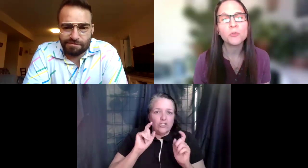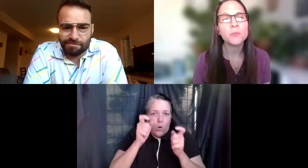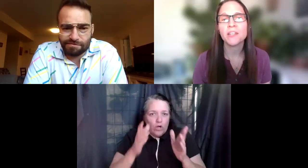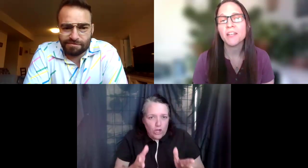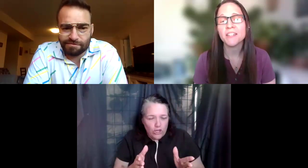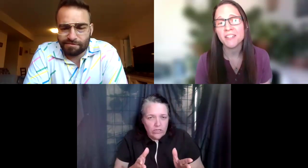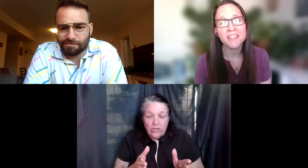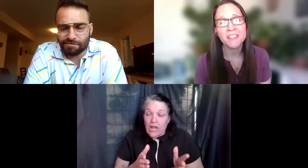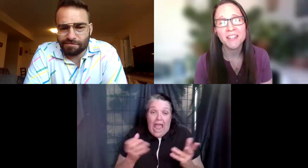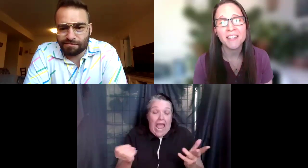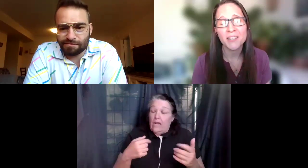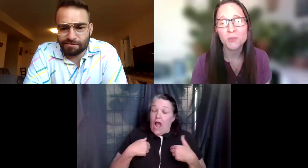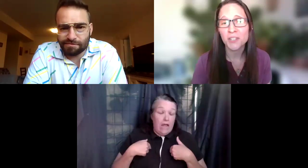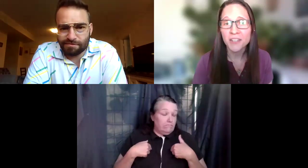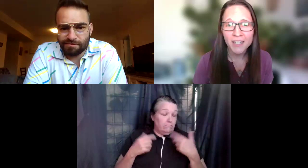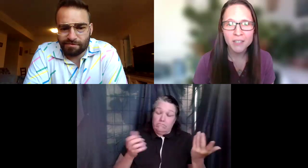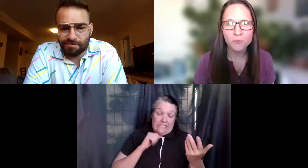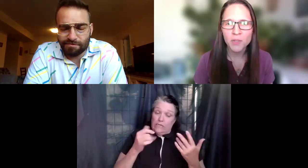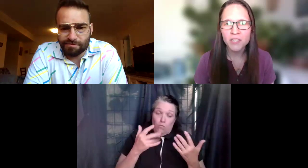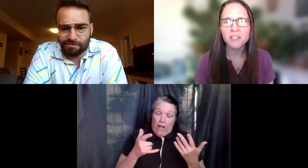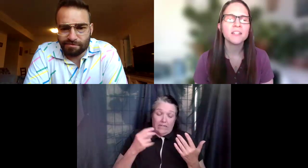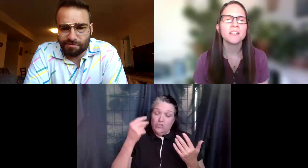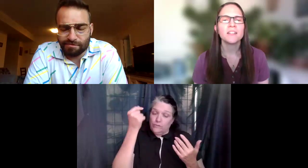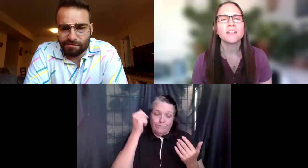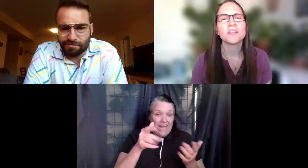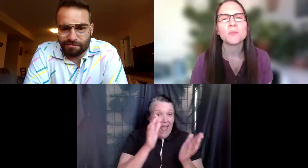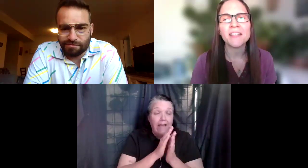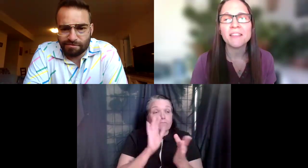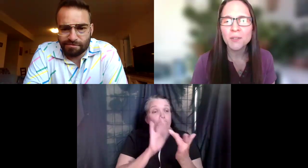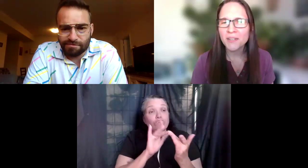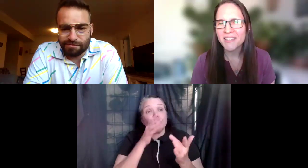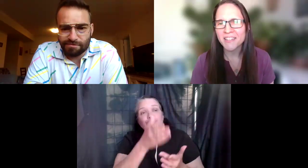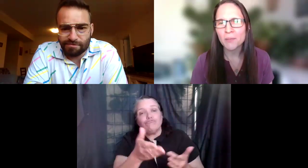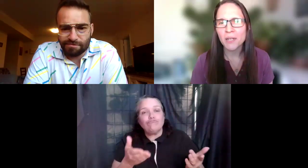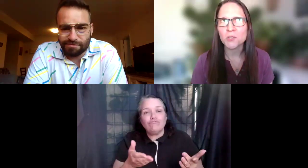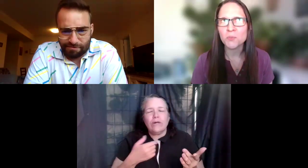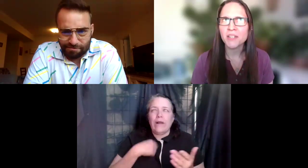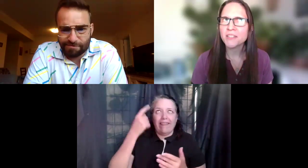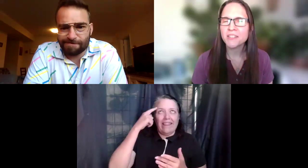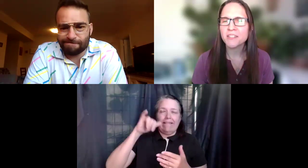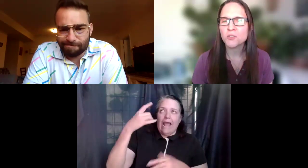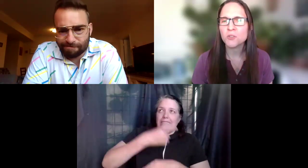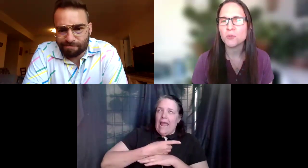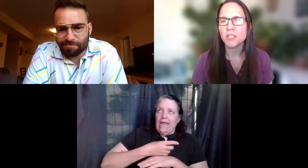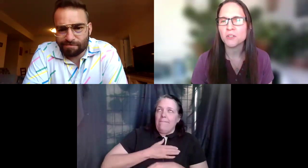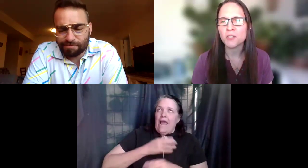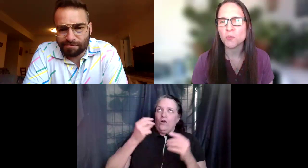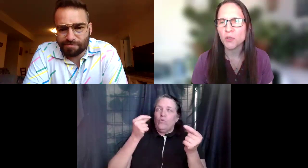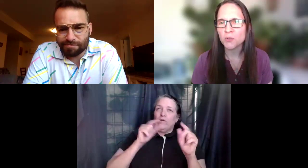truly without hesitation that I asked for the contact information. When I think about that day, my response to hearing this post